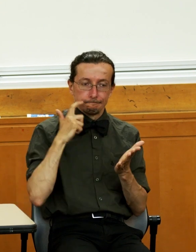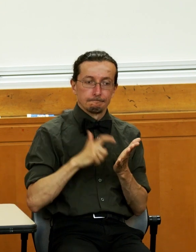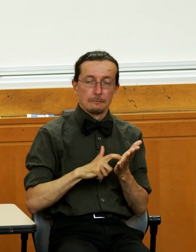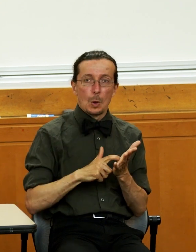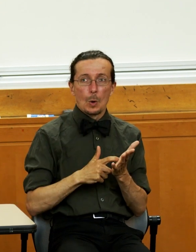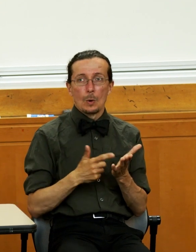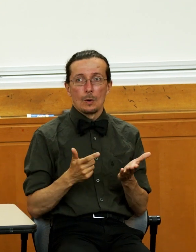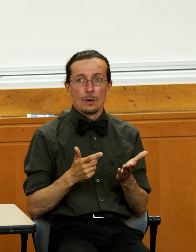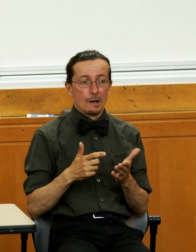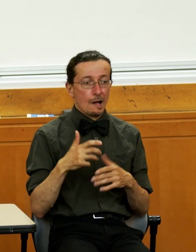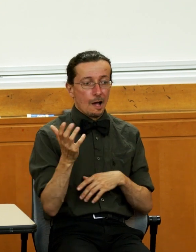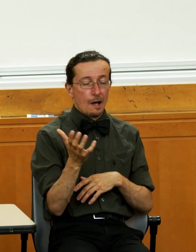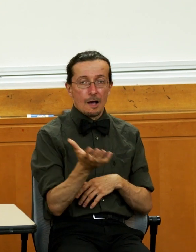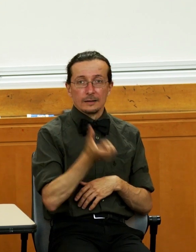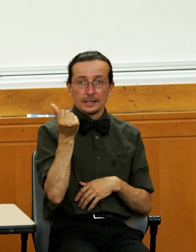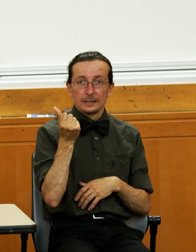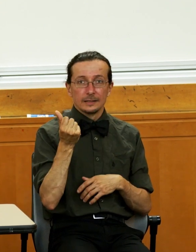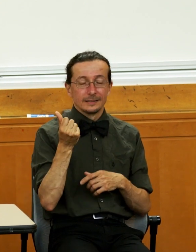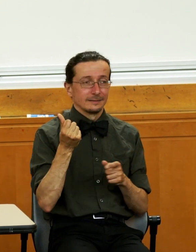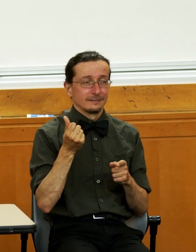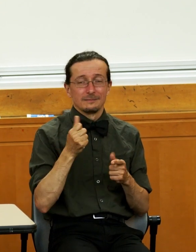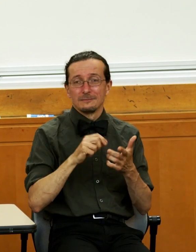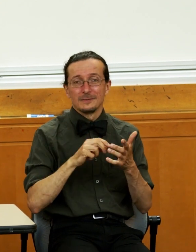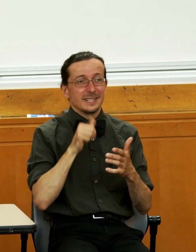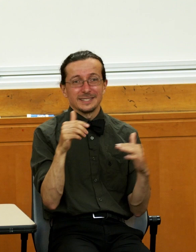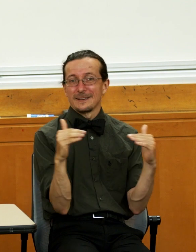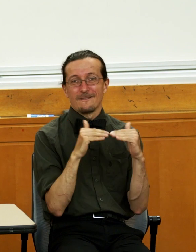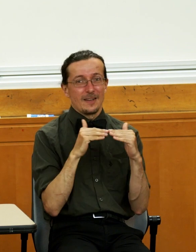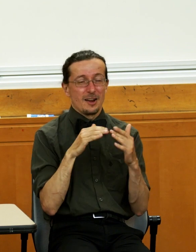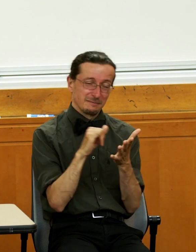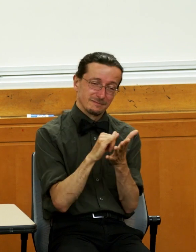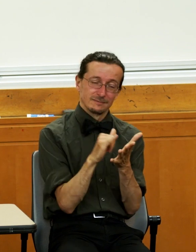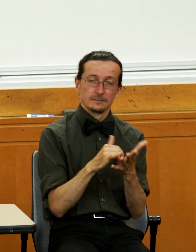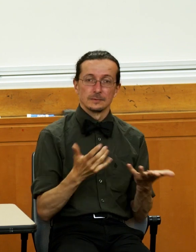of such a taking happening on for fair terms in the midst of social and economic inequality.